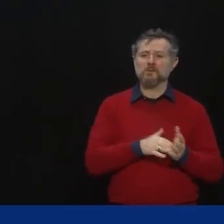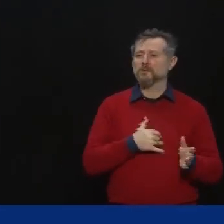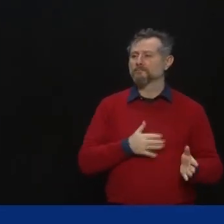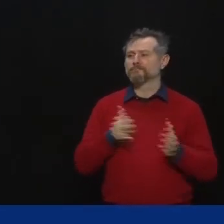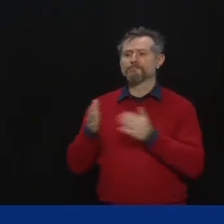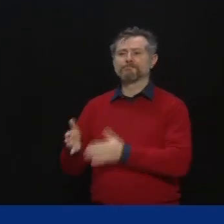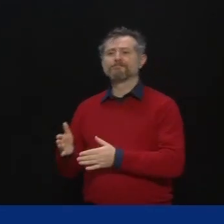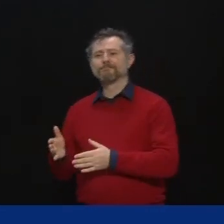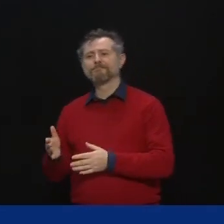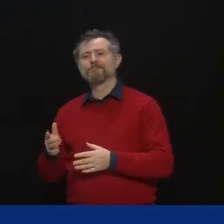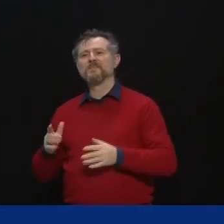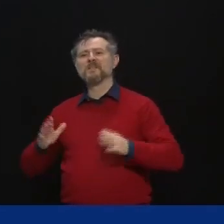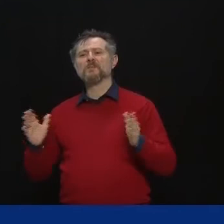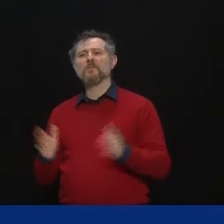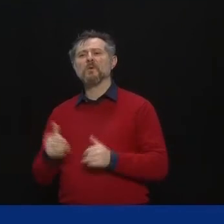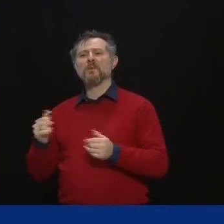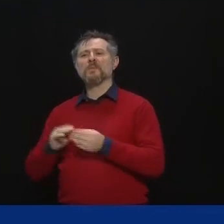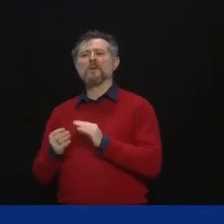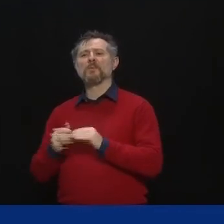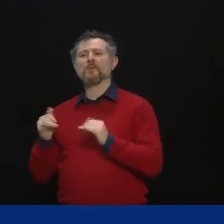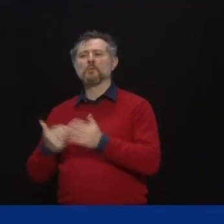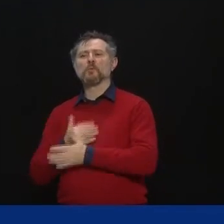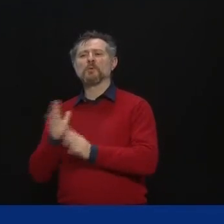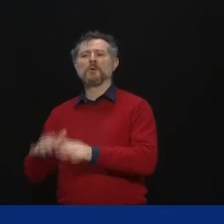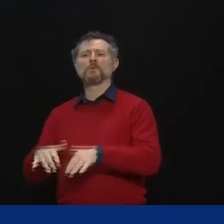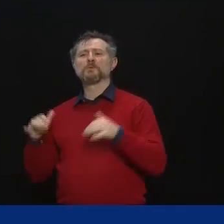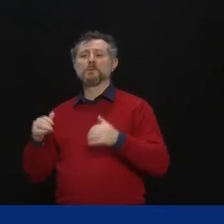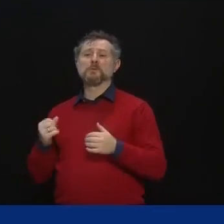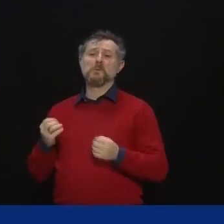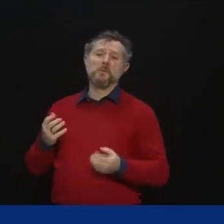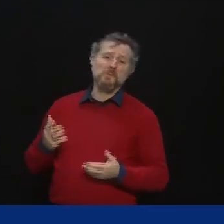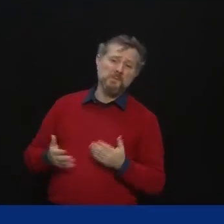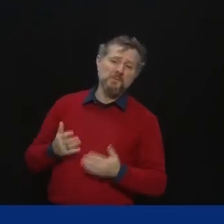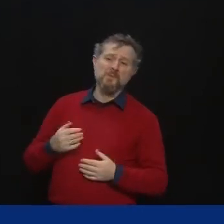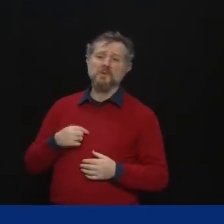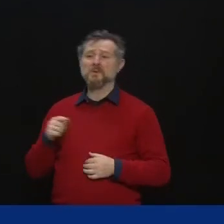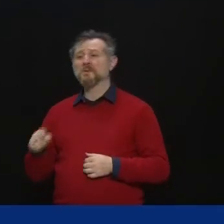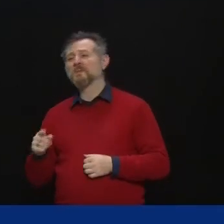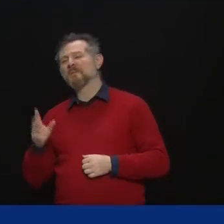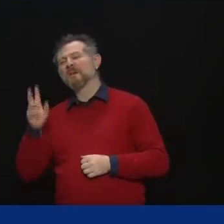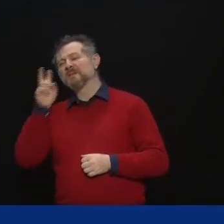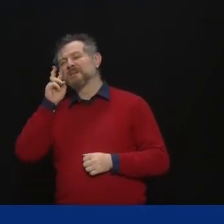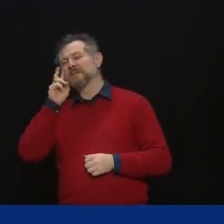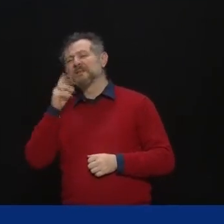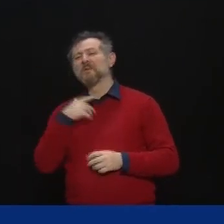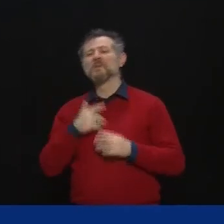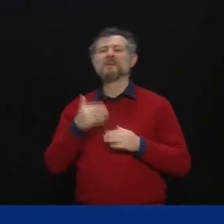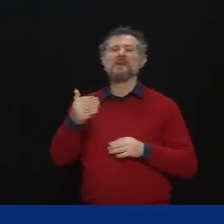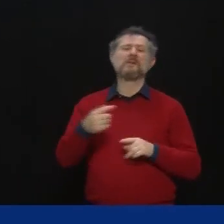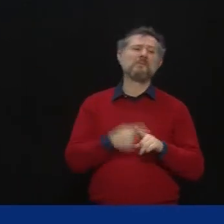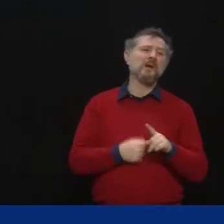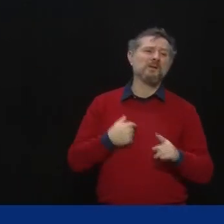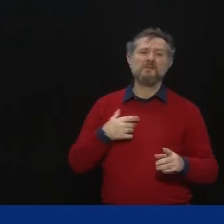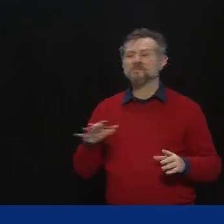THAT. WE SCALED BACK THE NUMBER OF PEOPLE WE HAD IN FIRST PLACE BY TAKING OUT OF THE LARGER